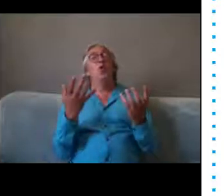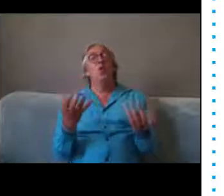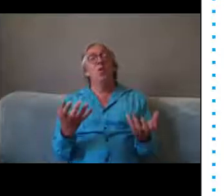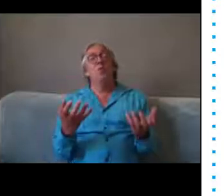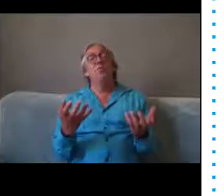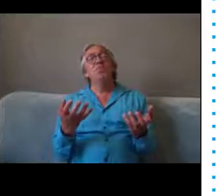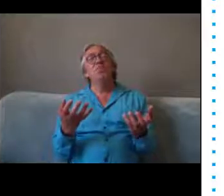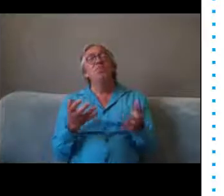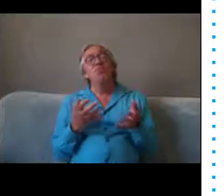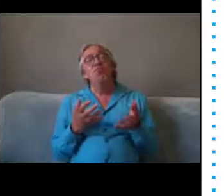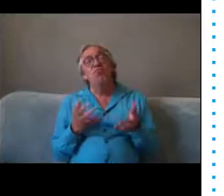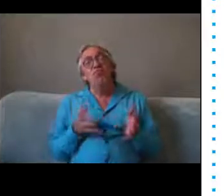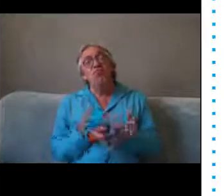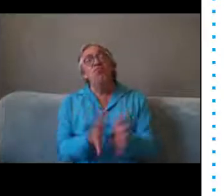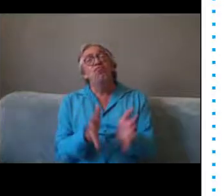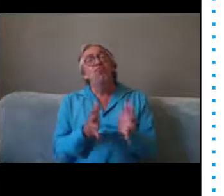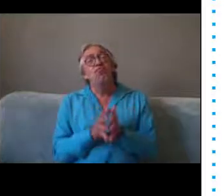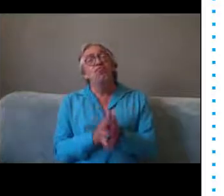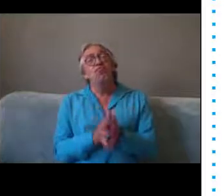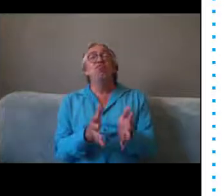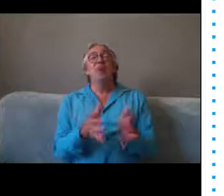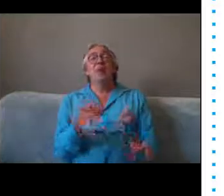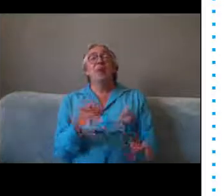Thank you very much and the floor is yours.